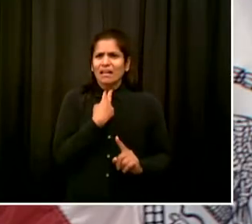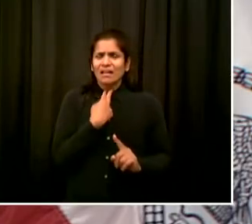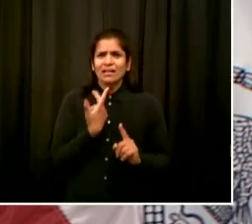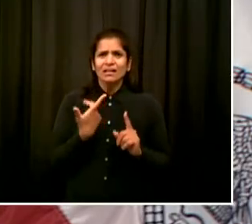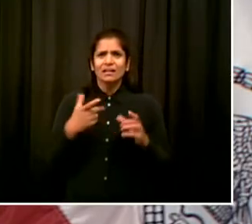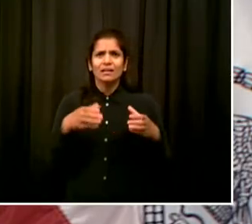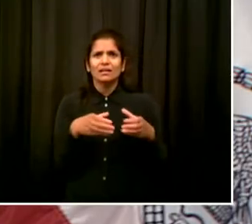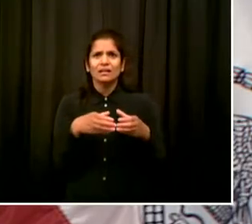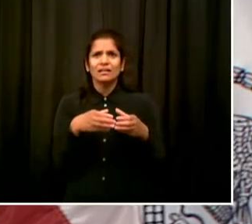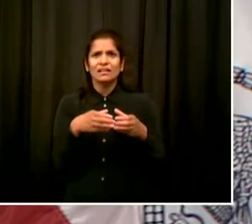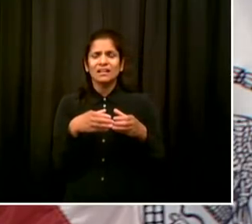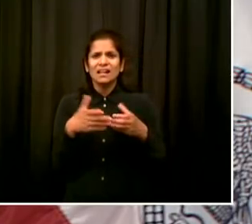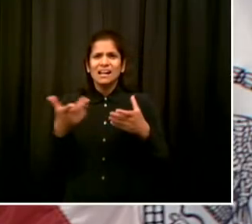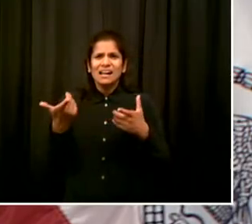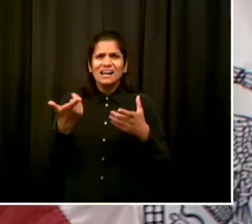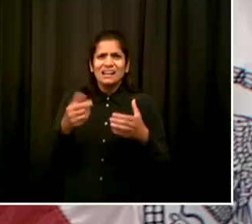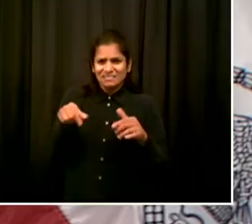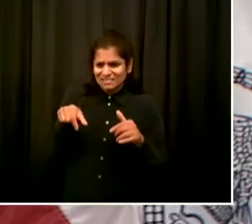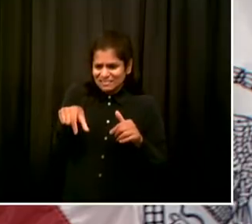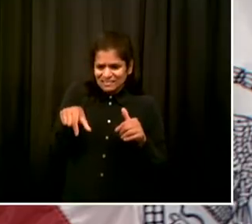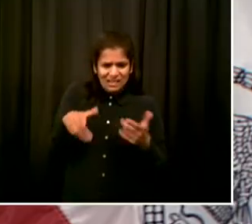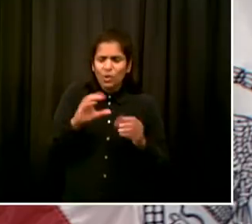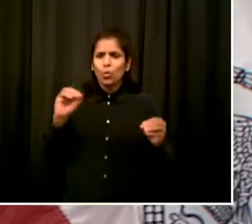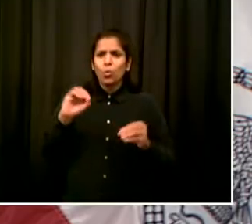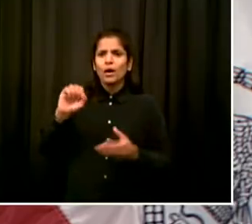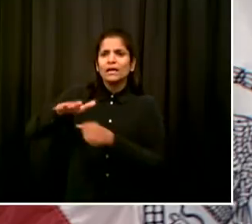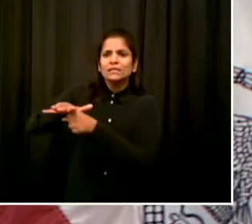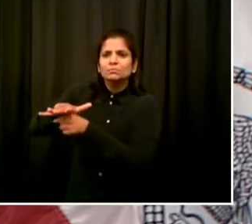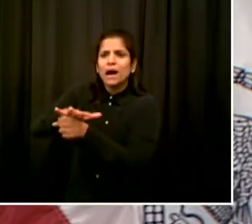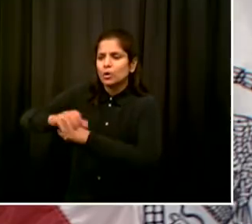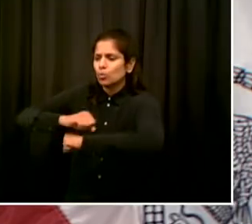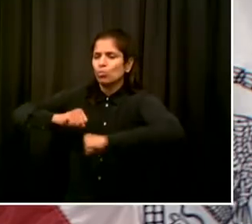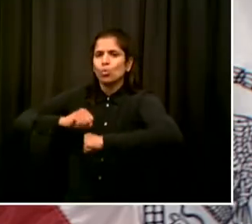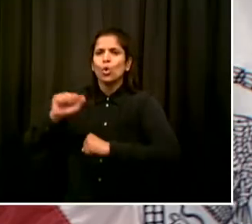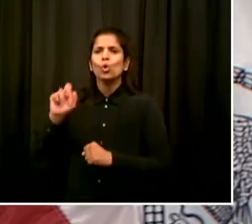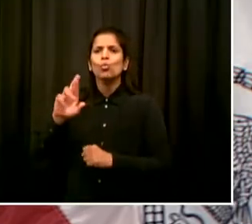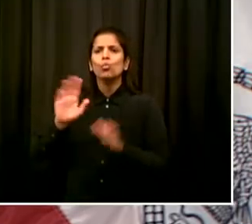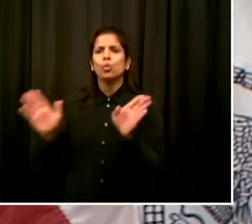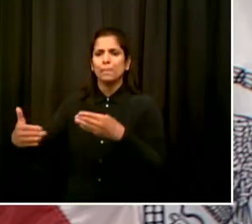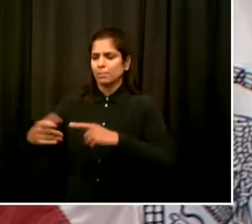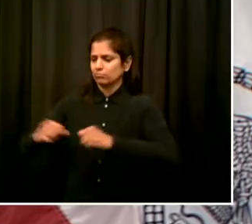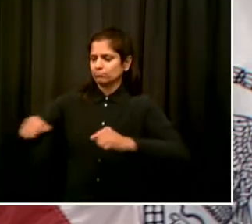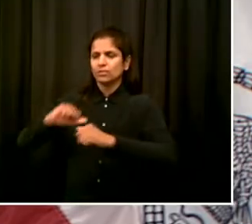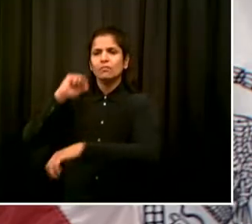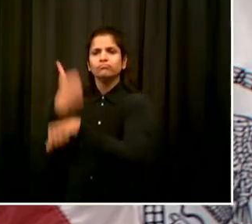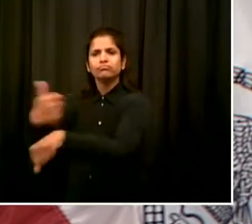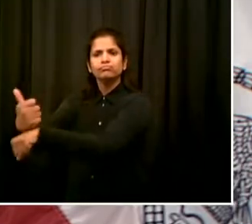OPENING UP MORE OF THE STREETS LIKE THEY ARE